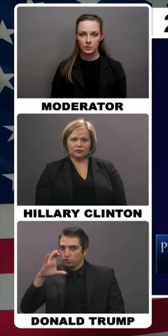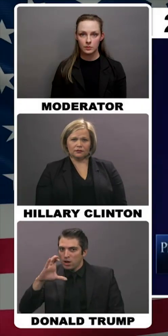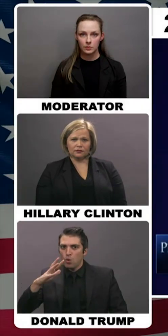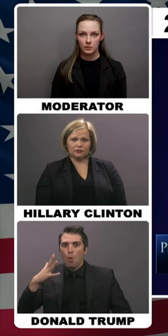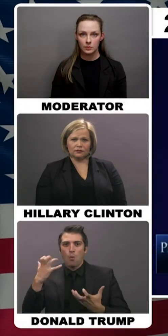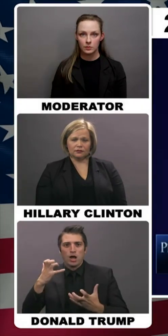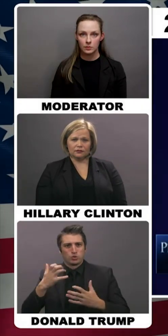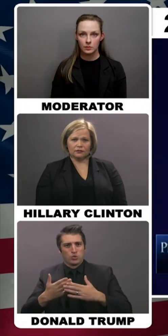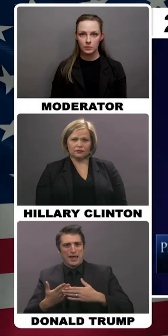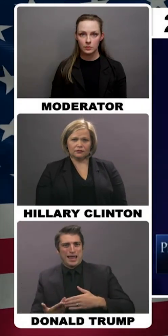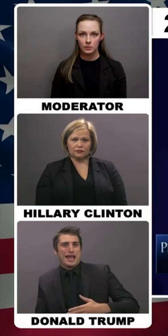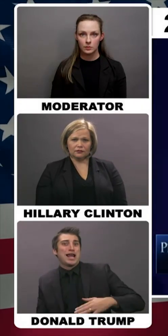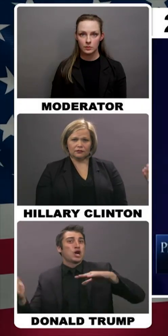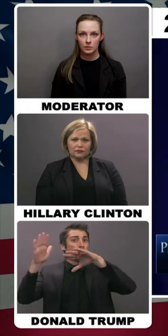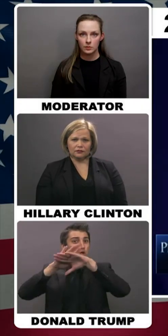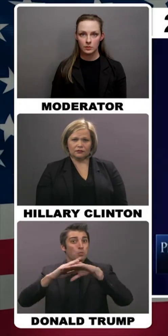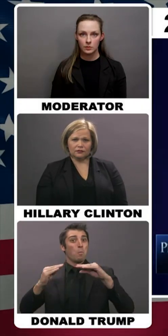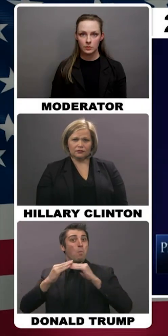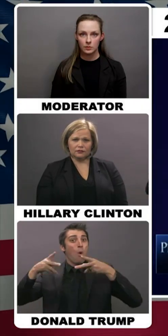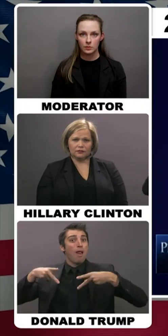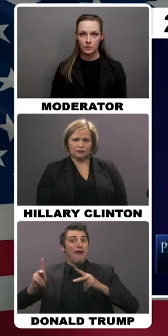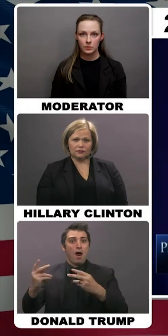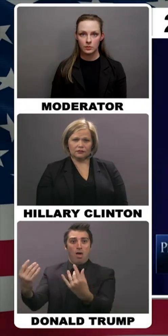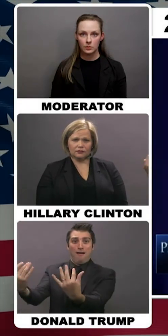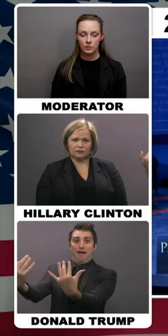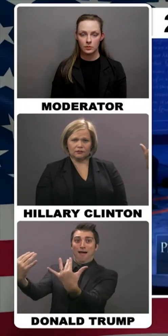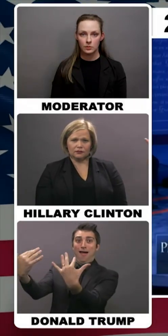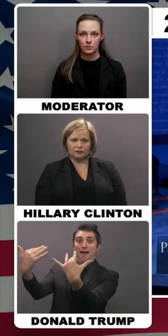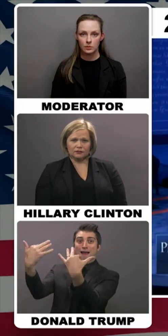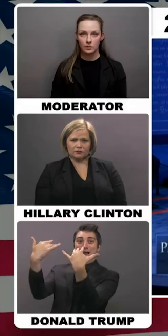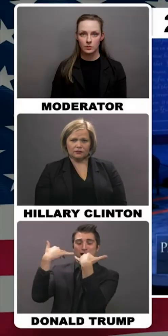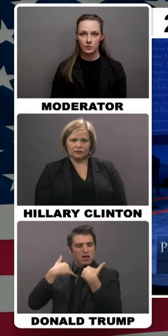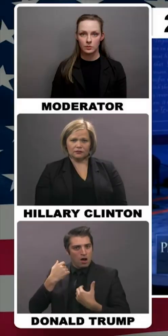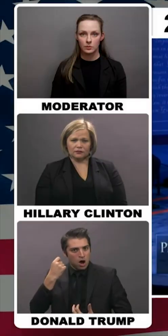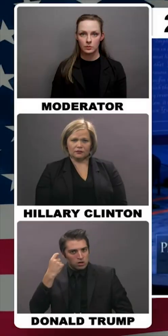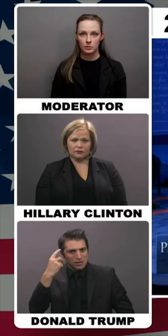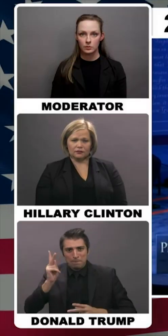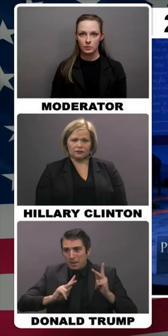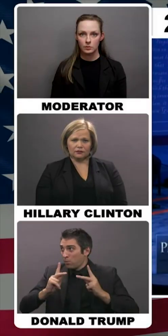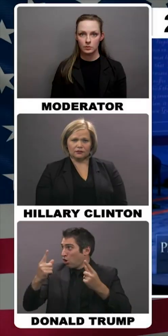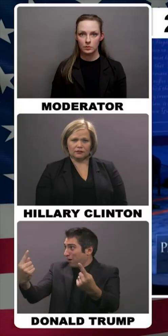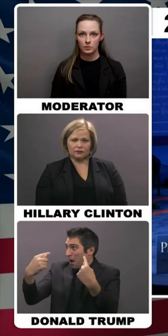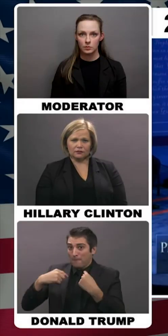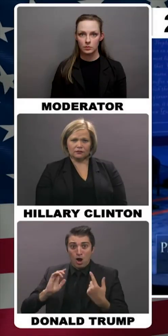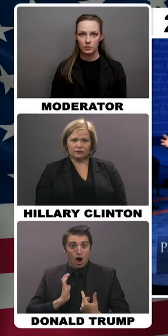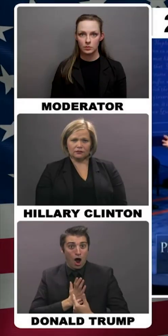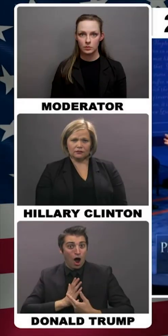People are coming into our country like we have no idea who they are, where they're from,